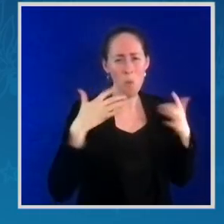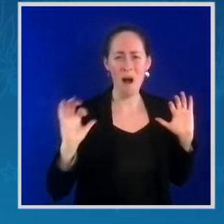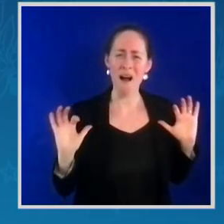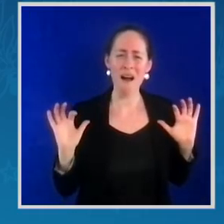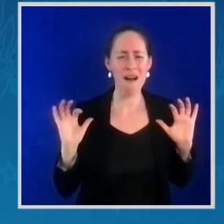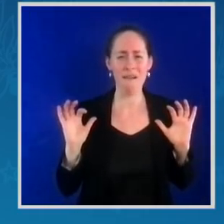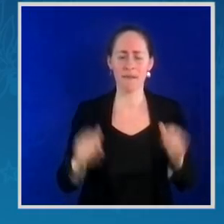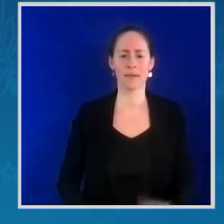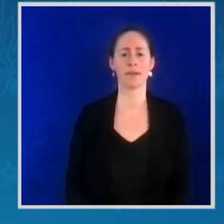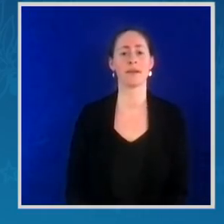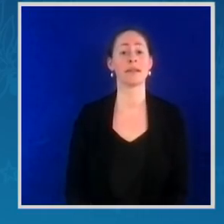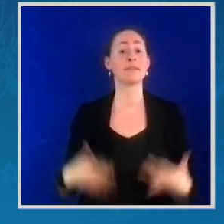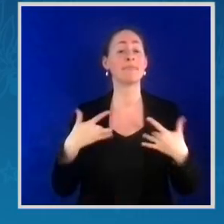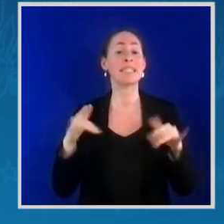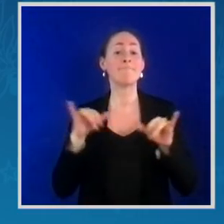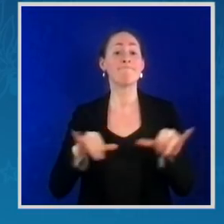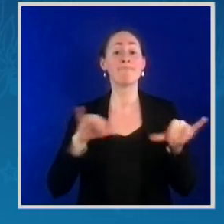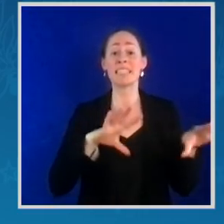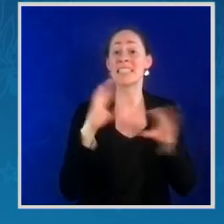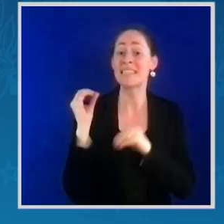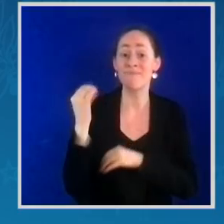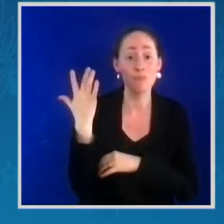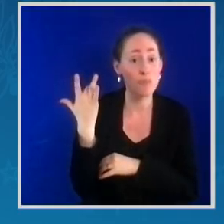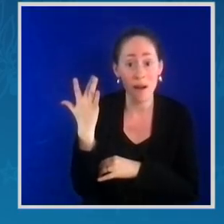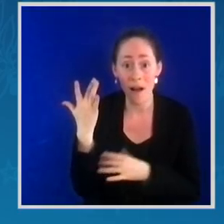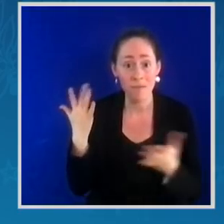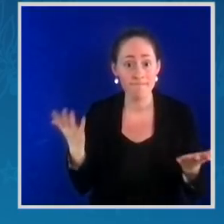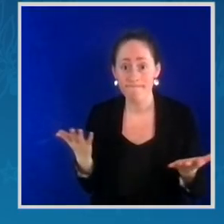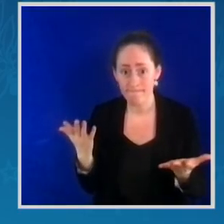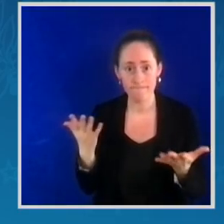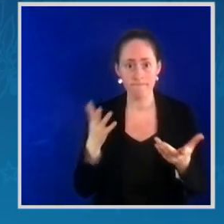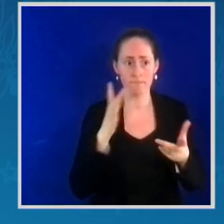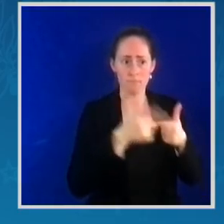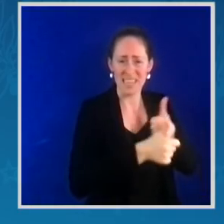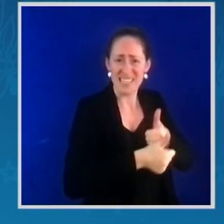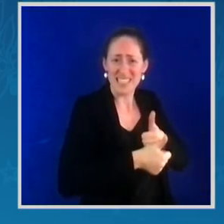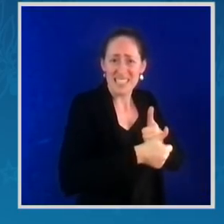Either they are fleeing harm or to stay home